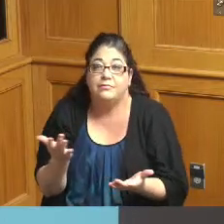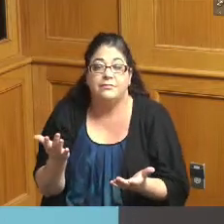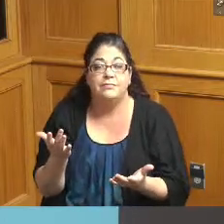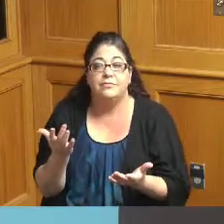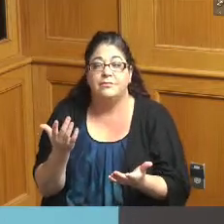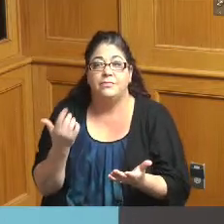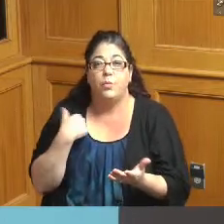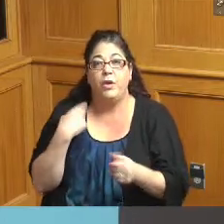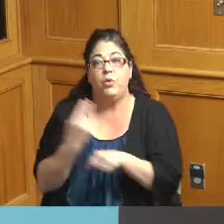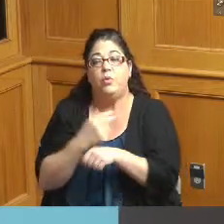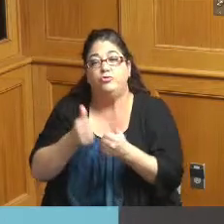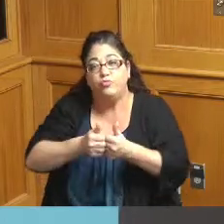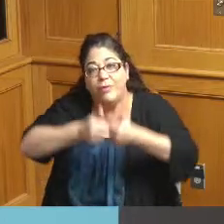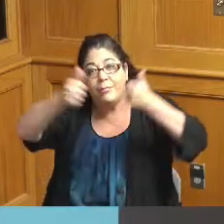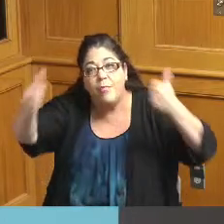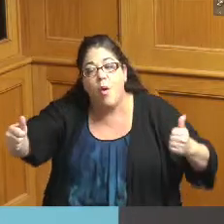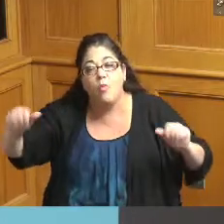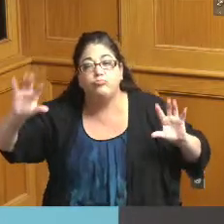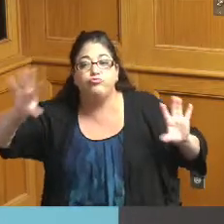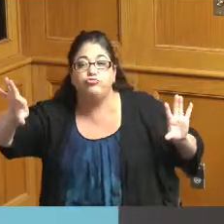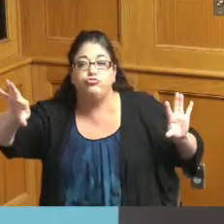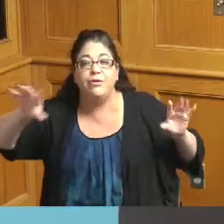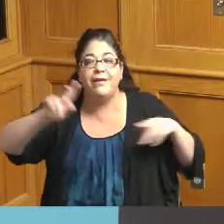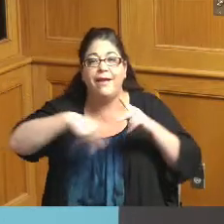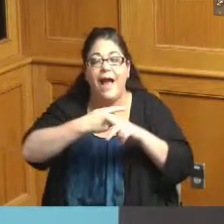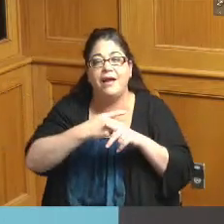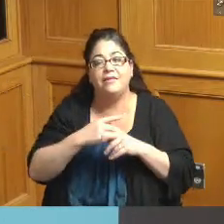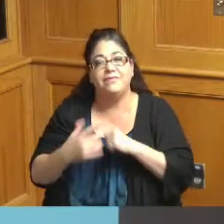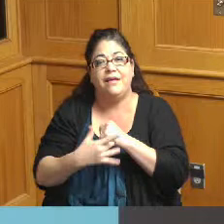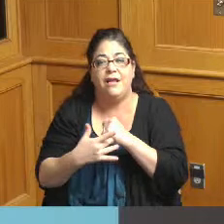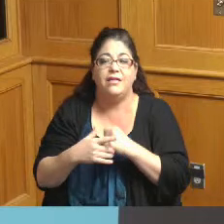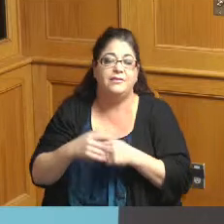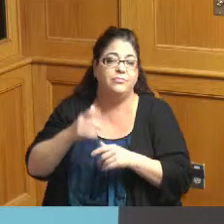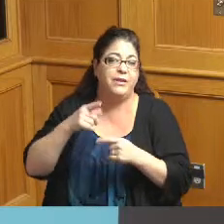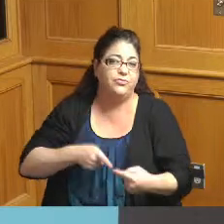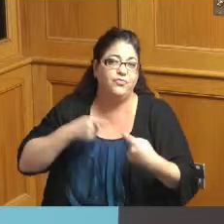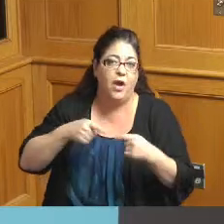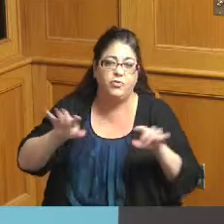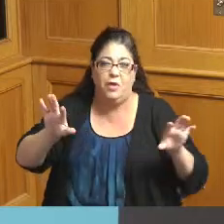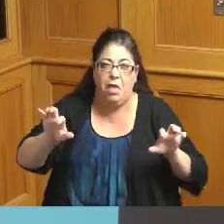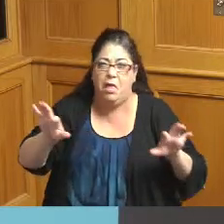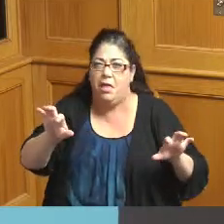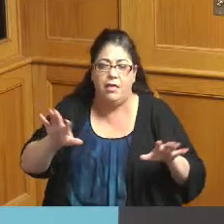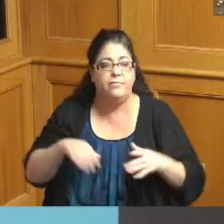use of remote technology so those are sort of the issues we can continue to struggle with not